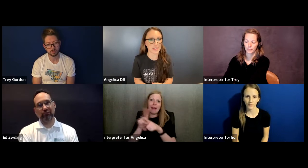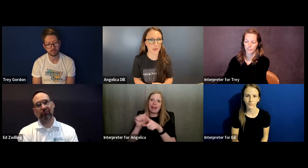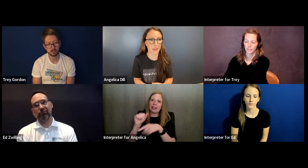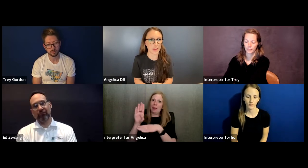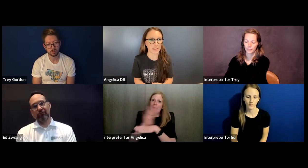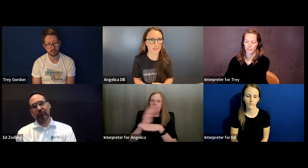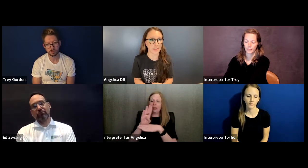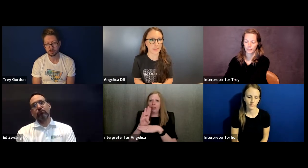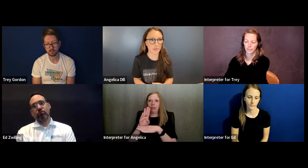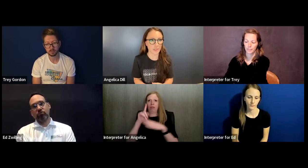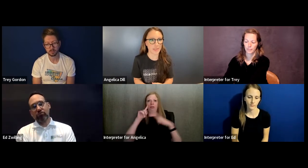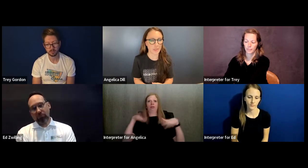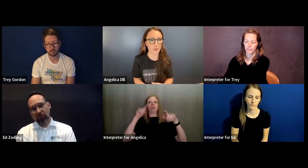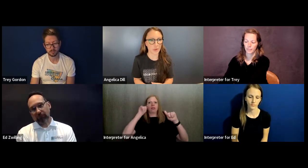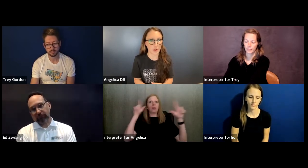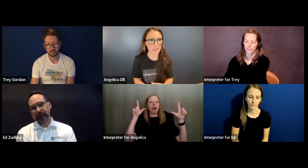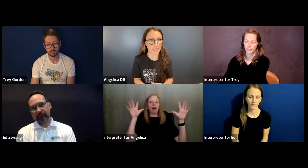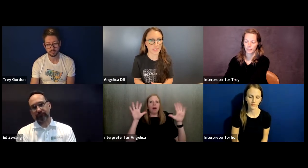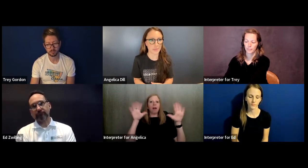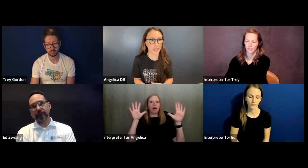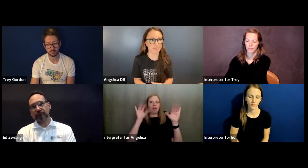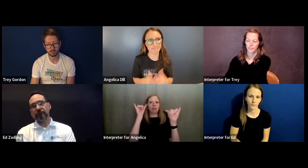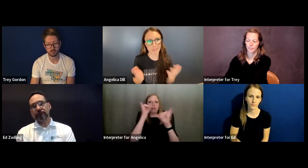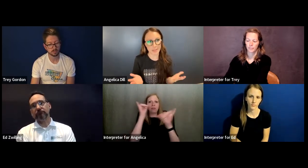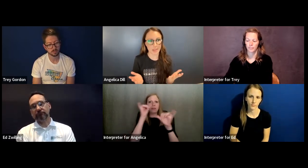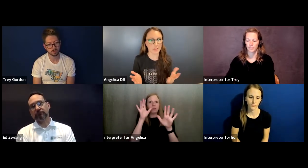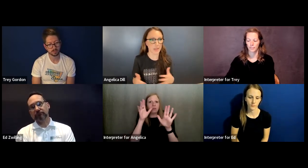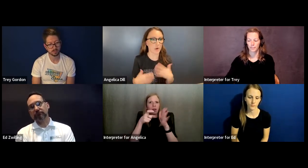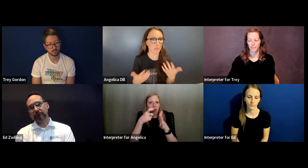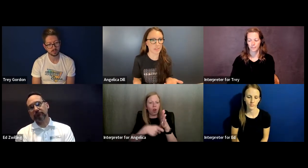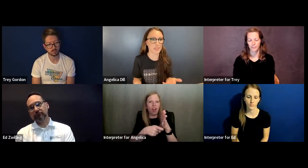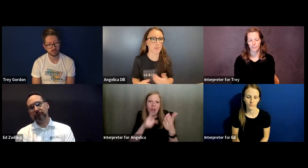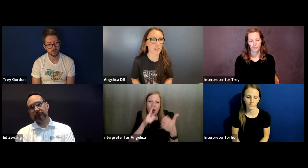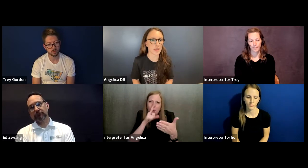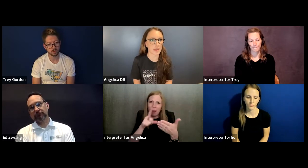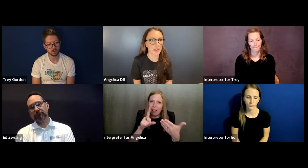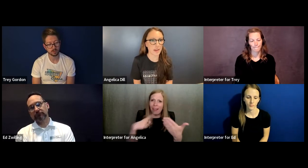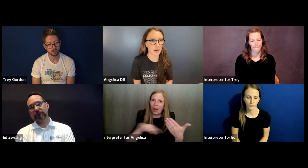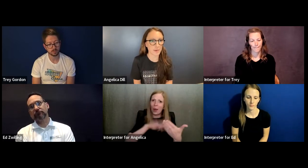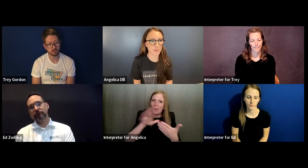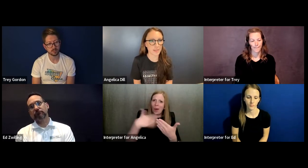by that and realizing what the cost is but at the end of the day we're all participating um